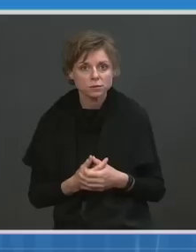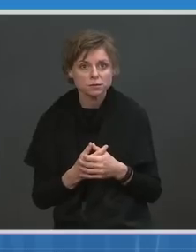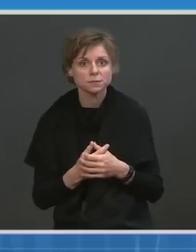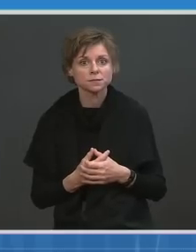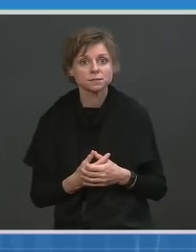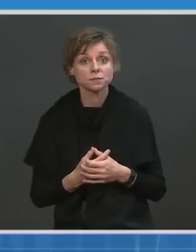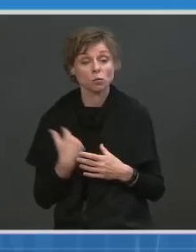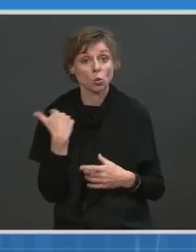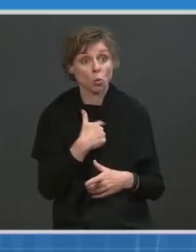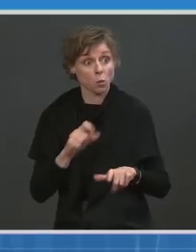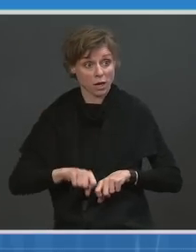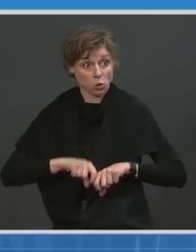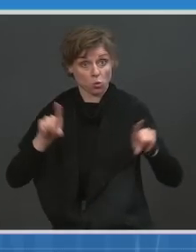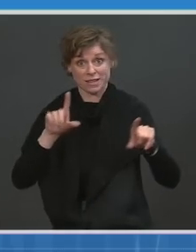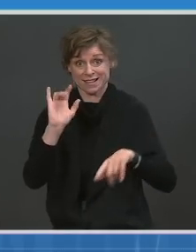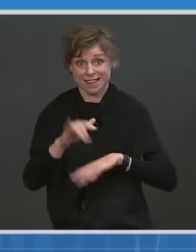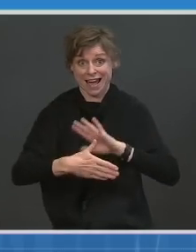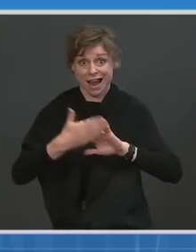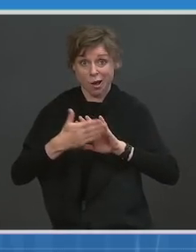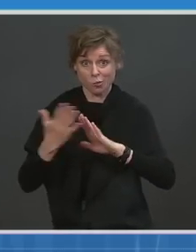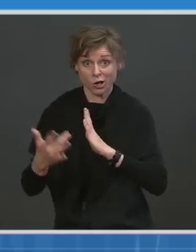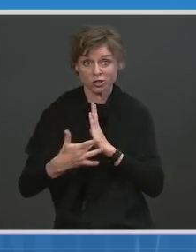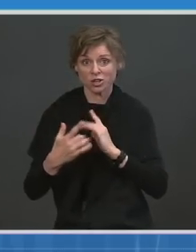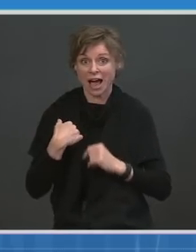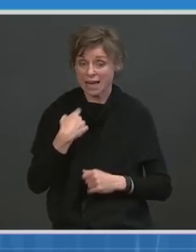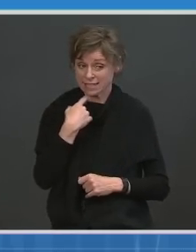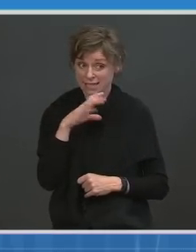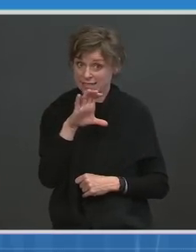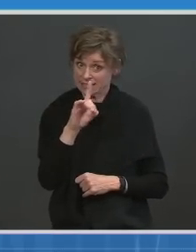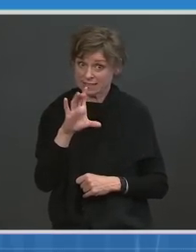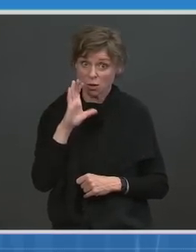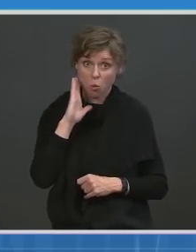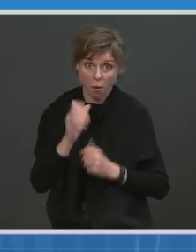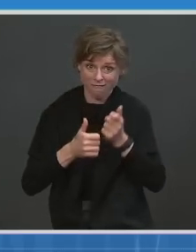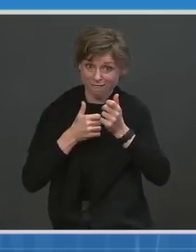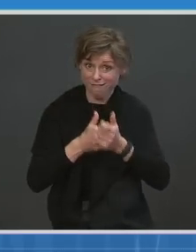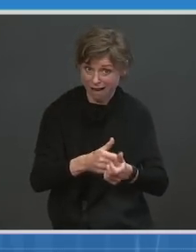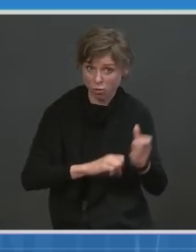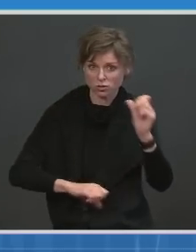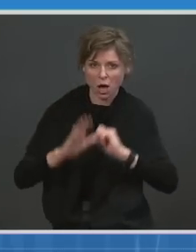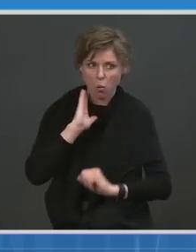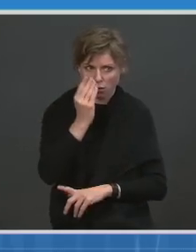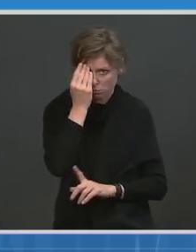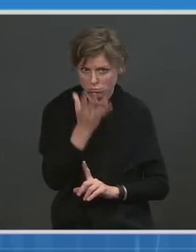I said that CDC was going to follow the science and would update our guidance as new evidence emerged.